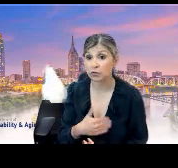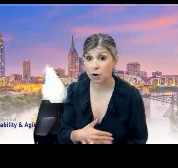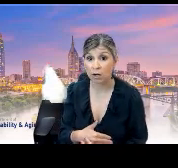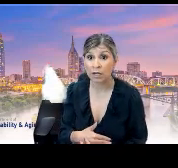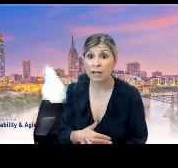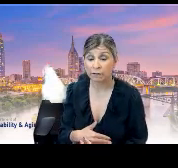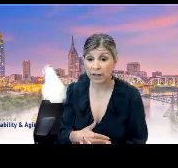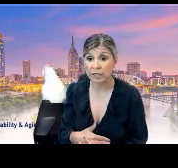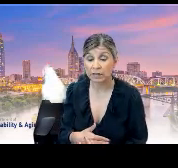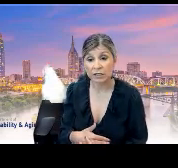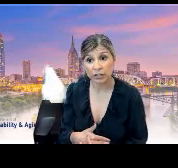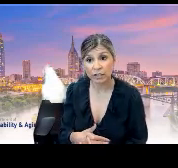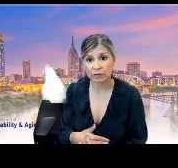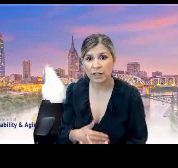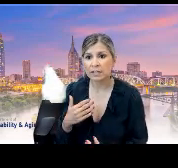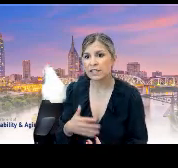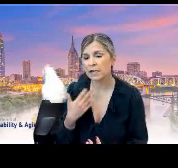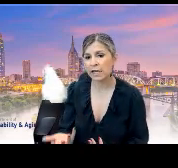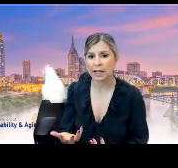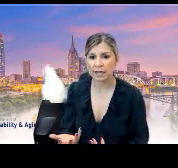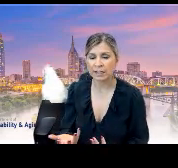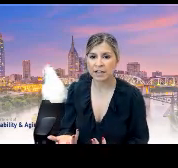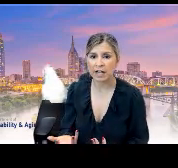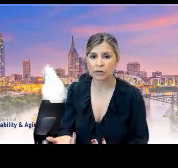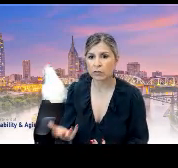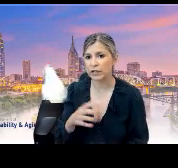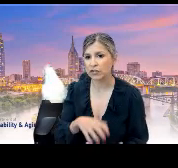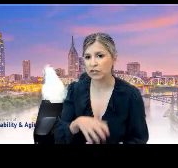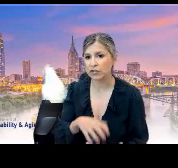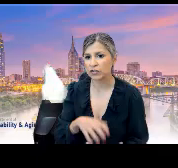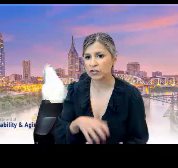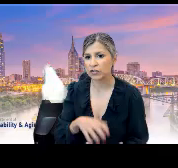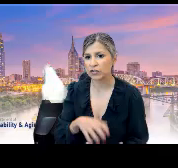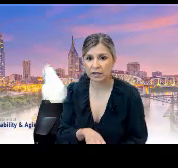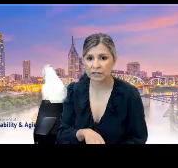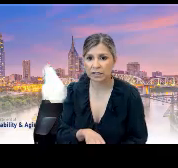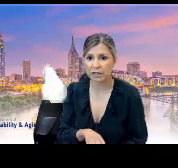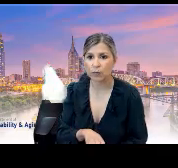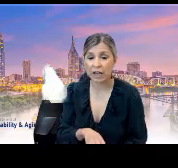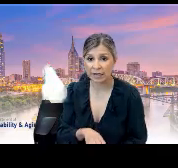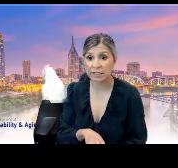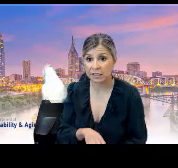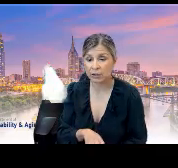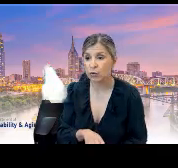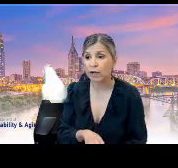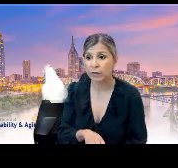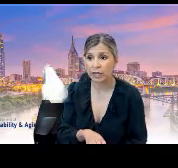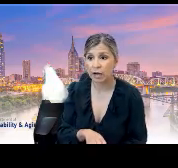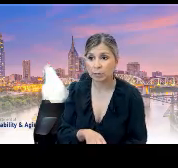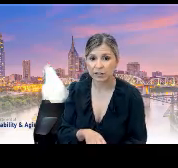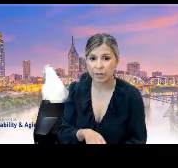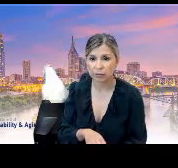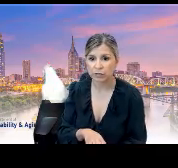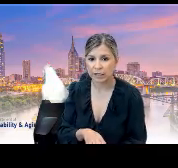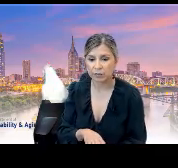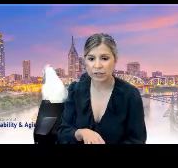Tennessee Strong Families initiative, DDA is now serving children in DCS custody with IDD who have very complex medical needs.